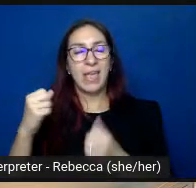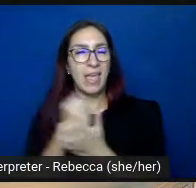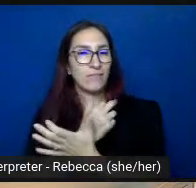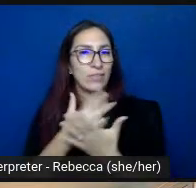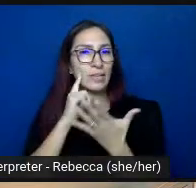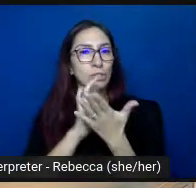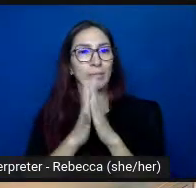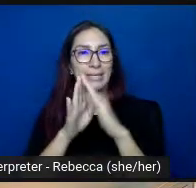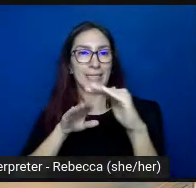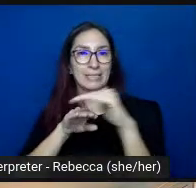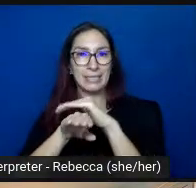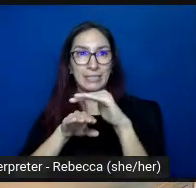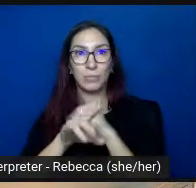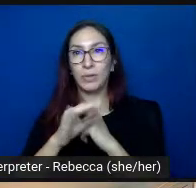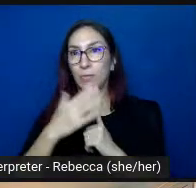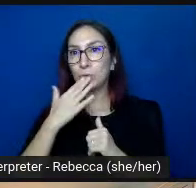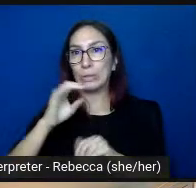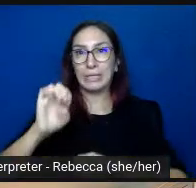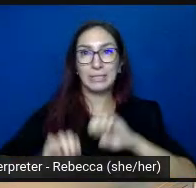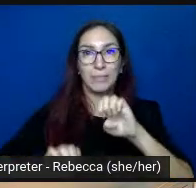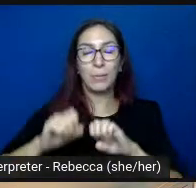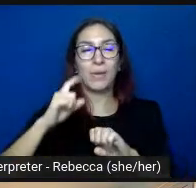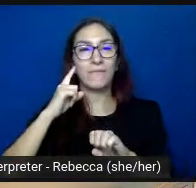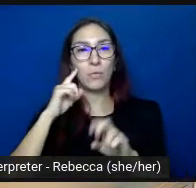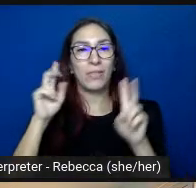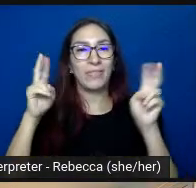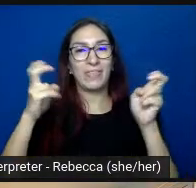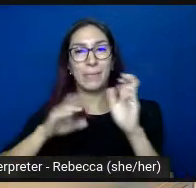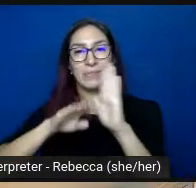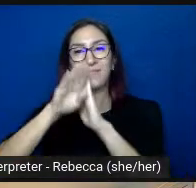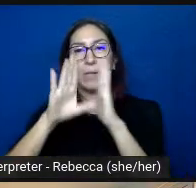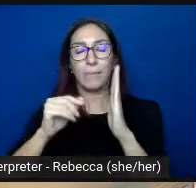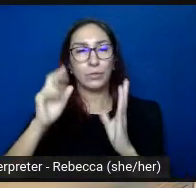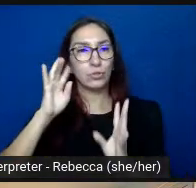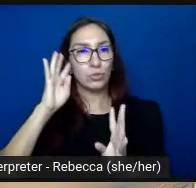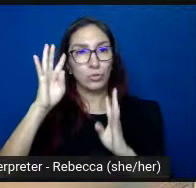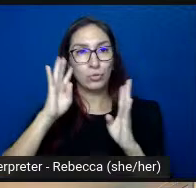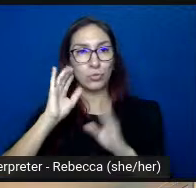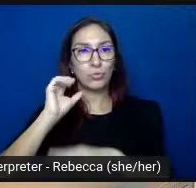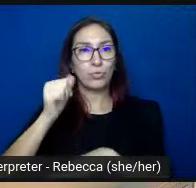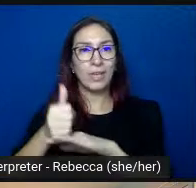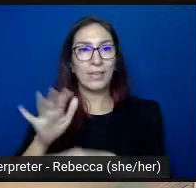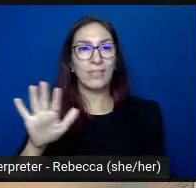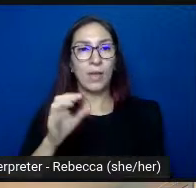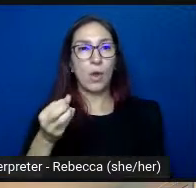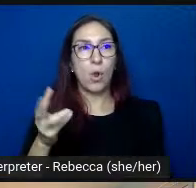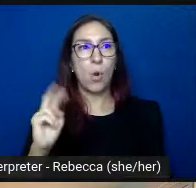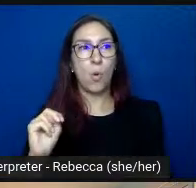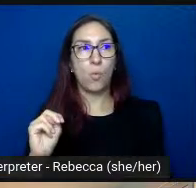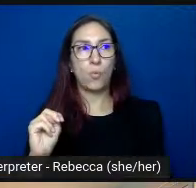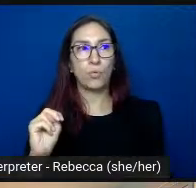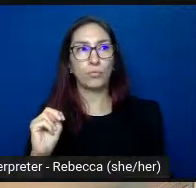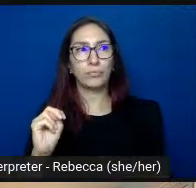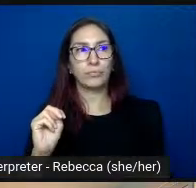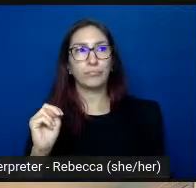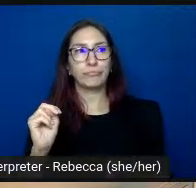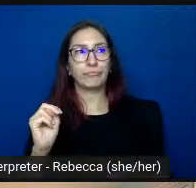overrated everything to make it accessible and it was also a good experiment for theme